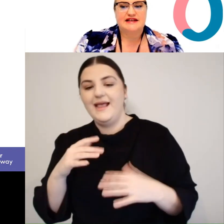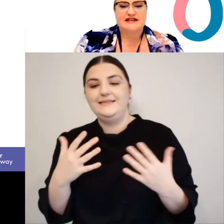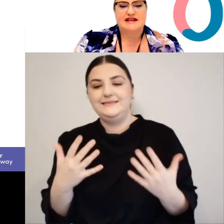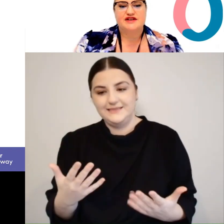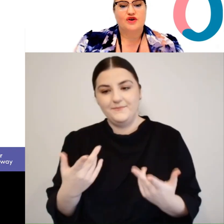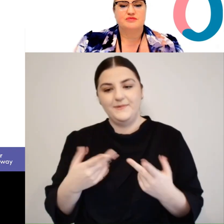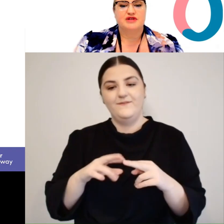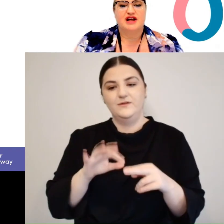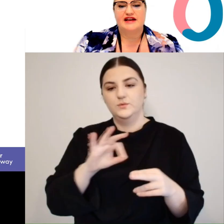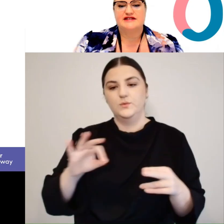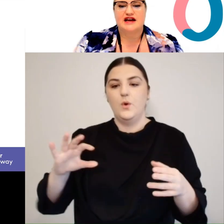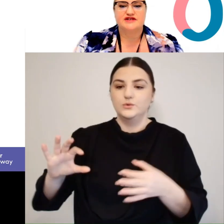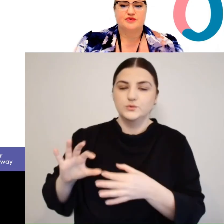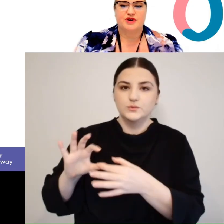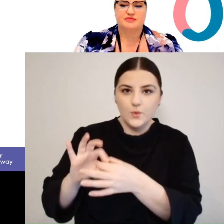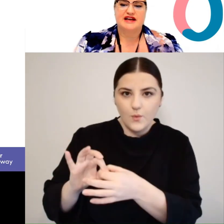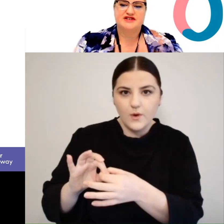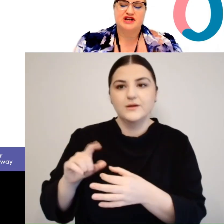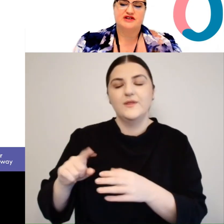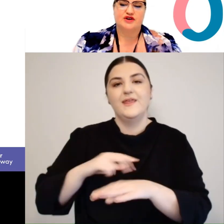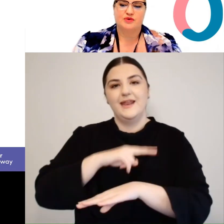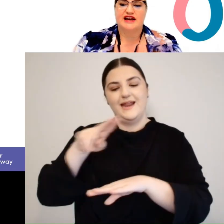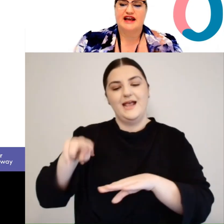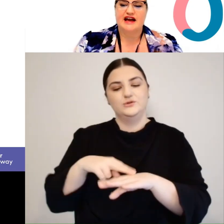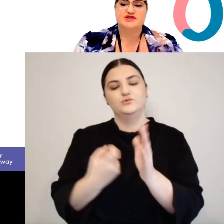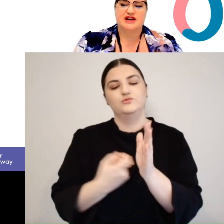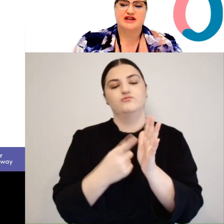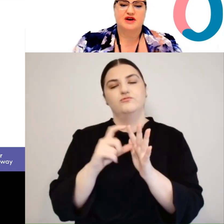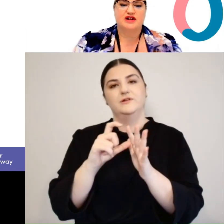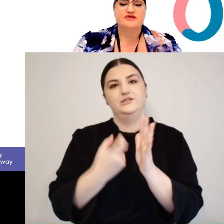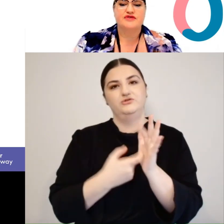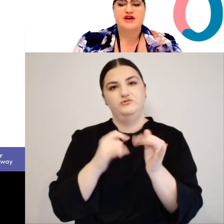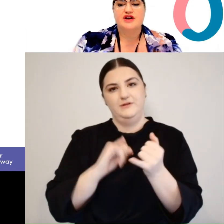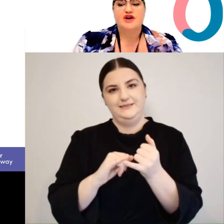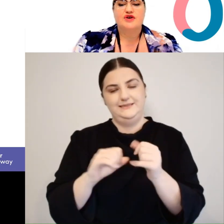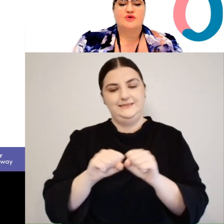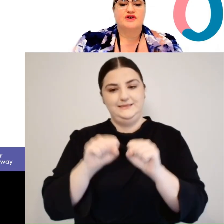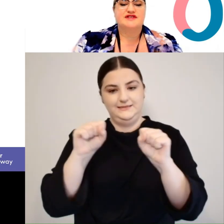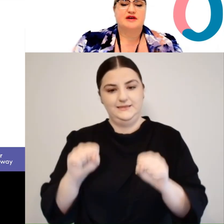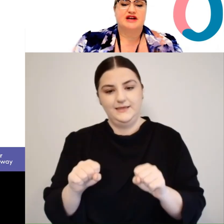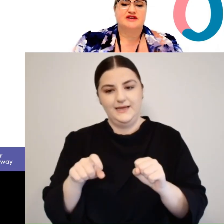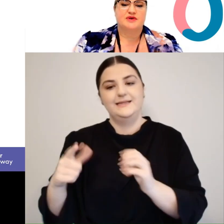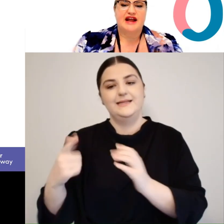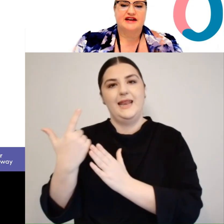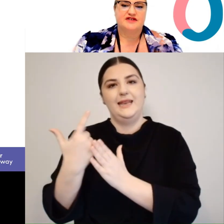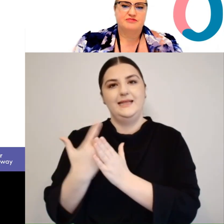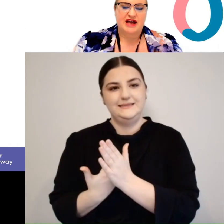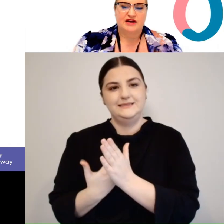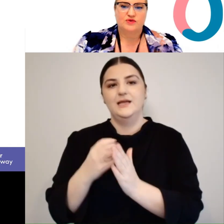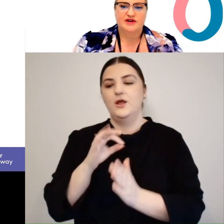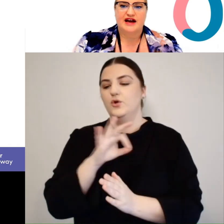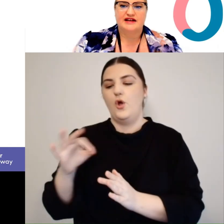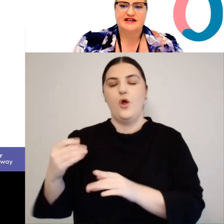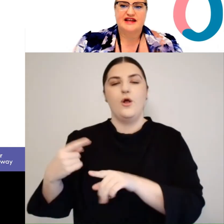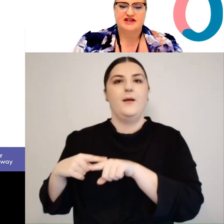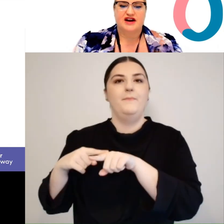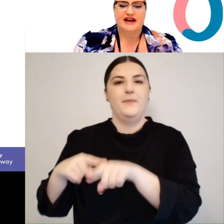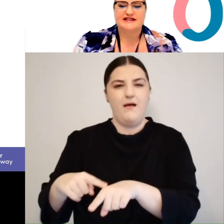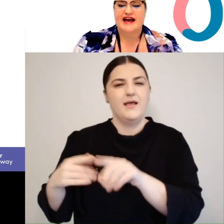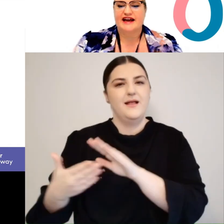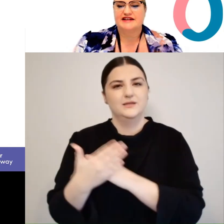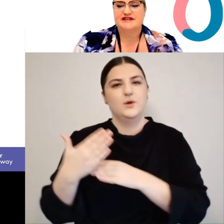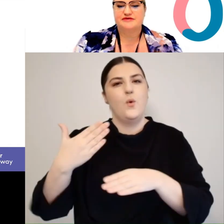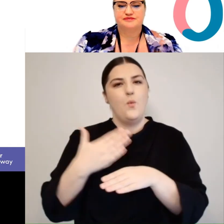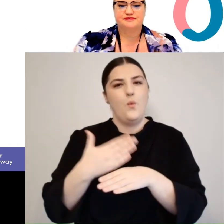it is listed as non-compliant under the Workplace Gender Equality Act 2012 or is subject to an active banning order under the NDIS Act.